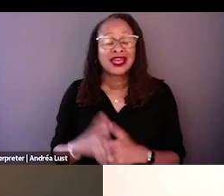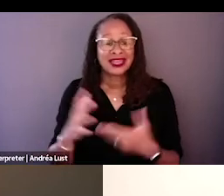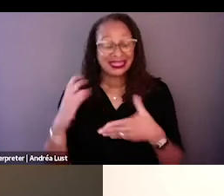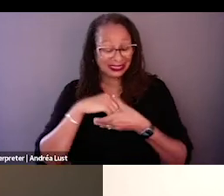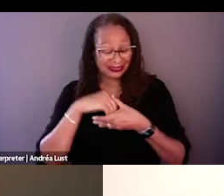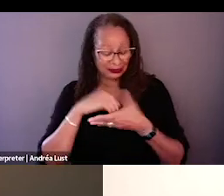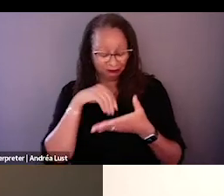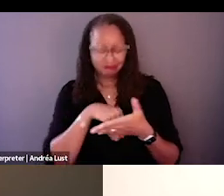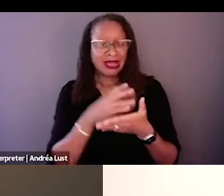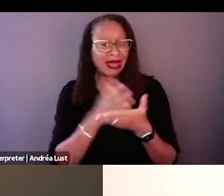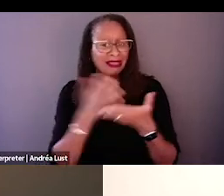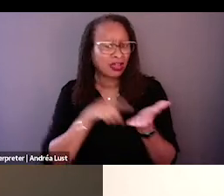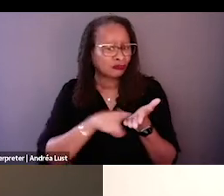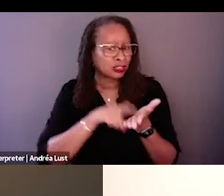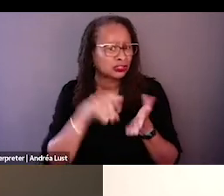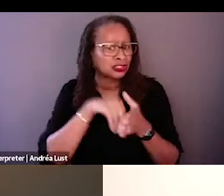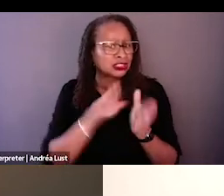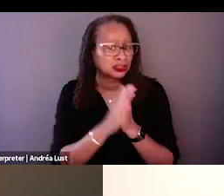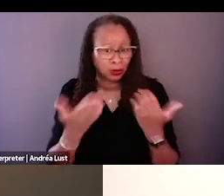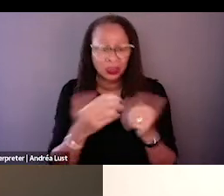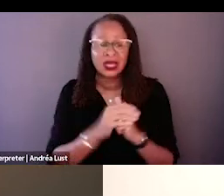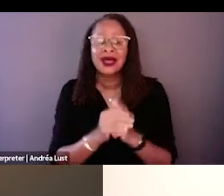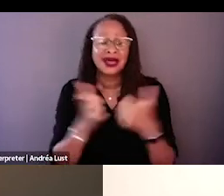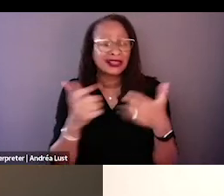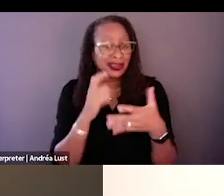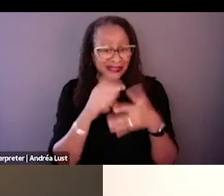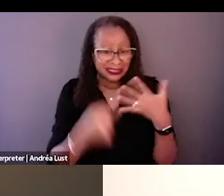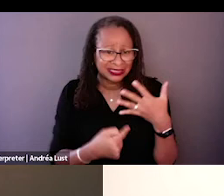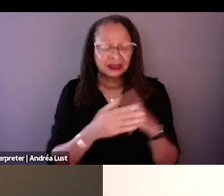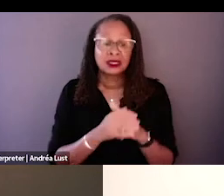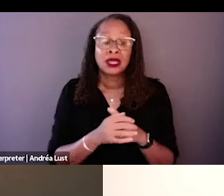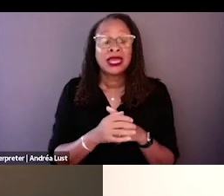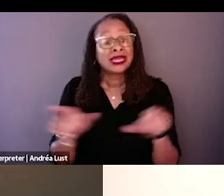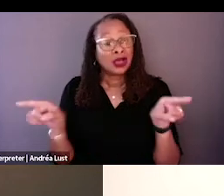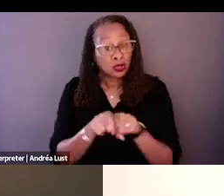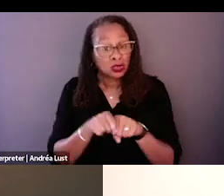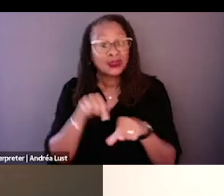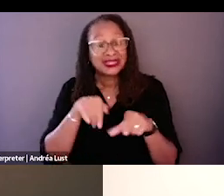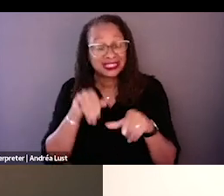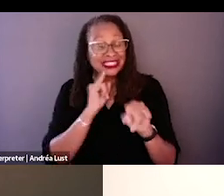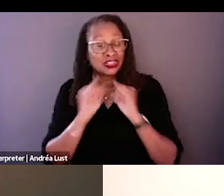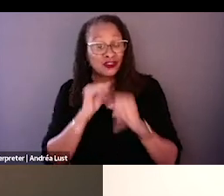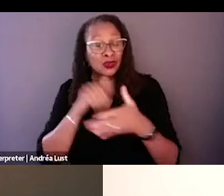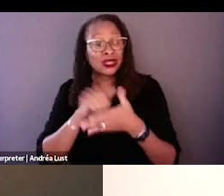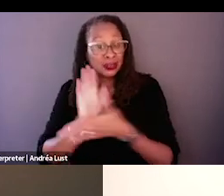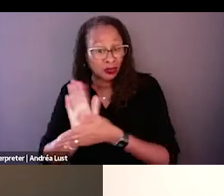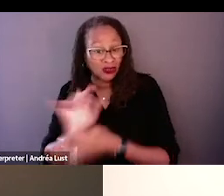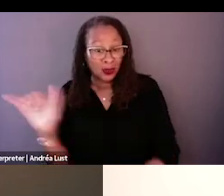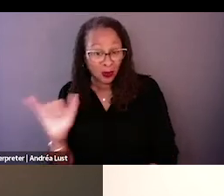anymore. Even with Mr. Chandler's story of how he survived is not in the movie.